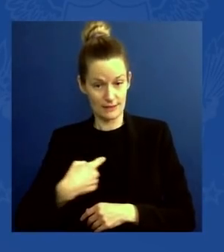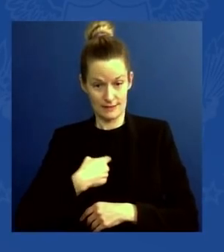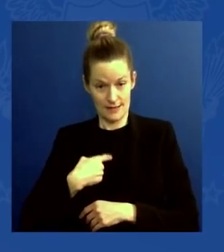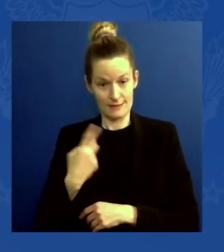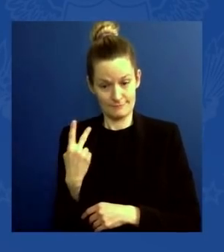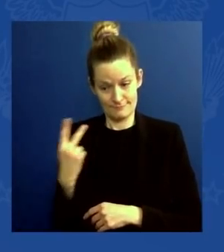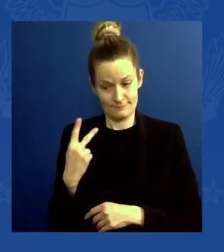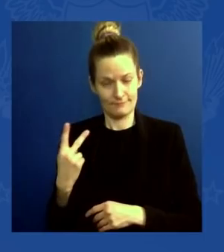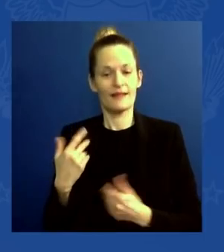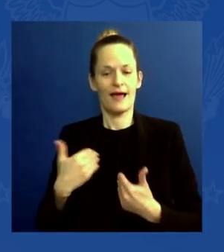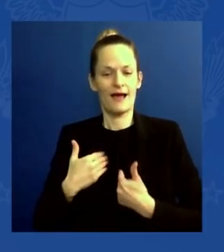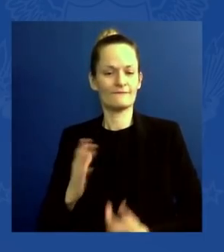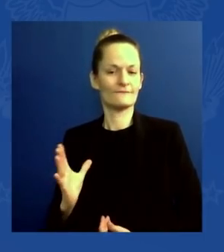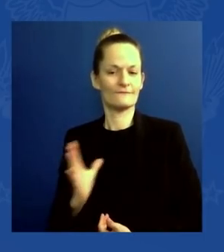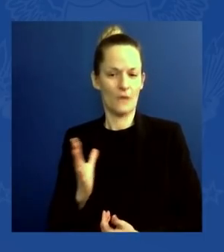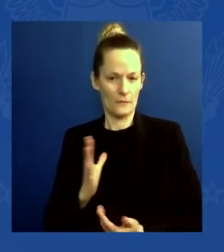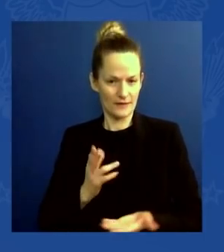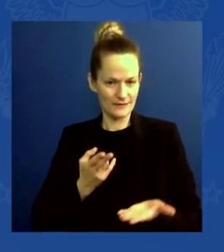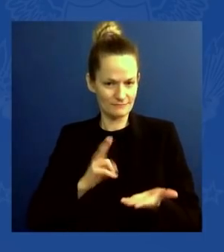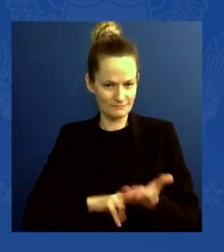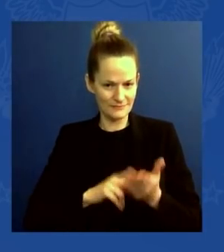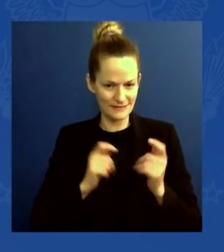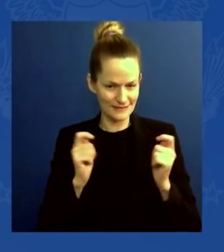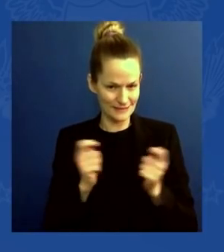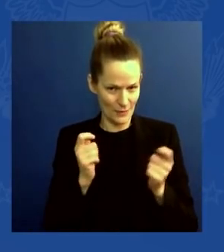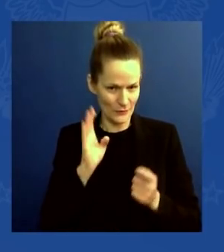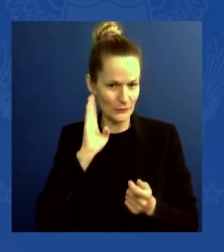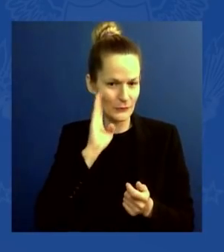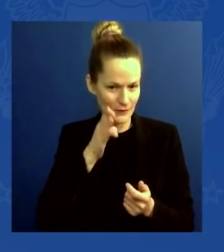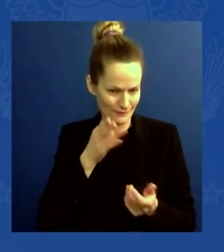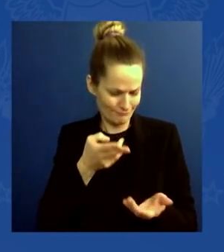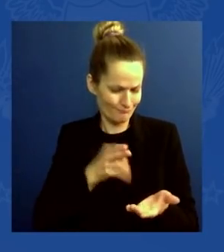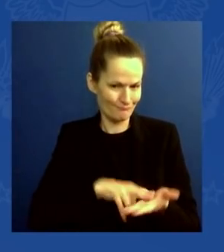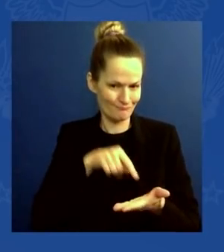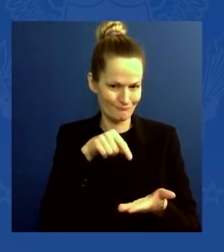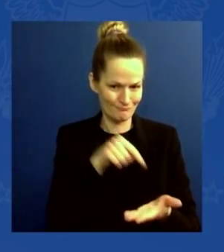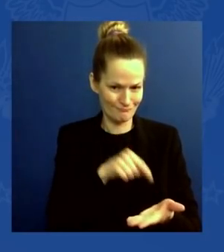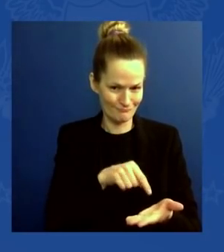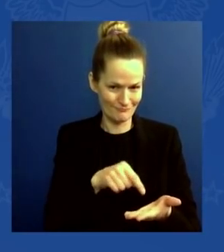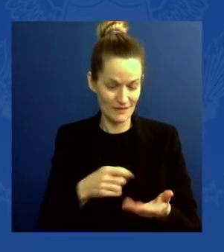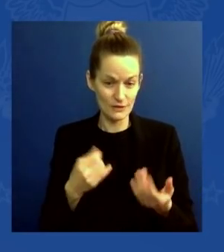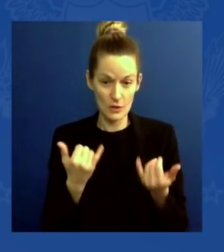because I want people who worked so hard to get this done -- Democrats and Republicans -- to be here when we sign it.